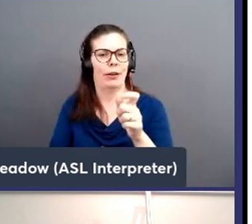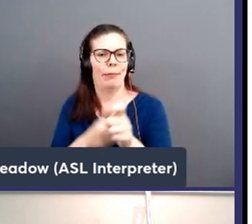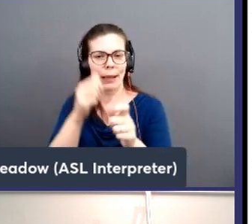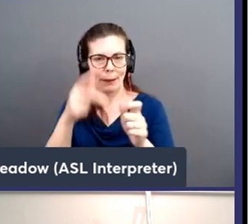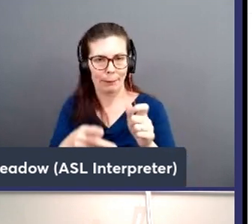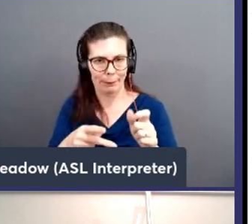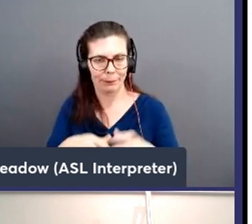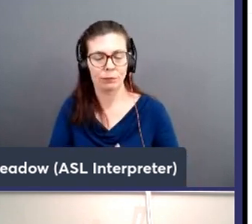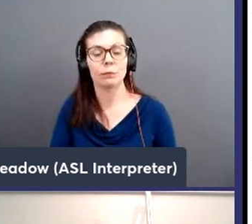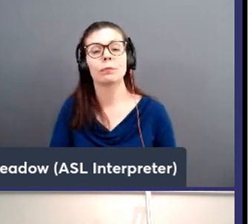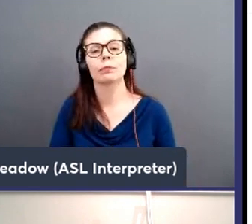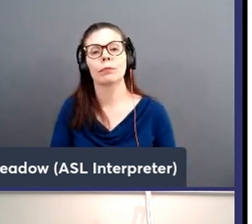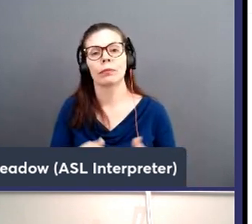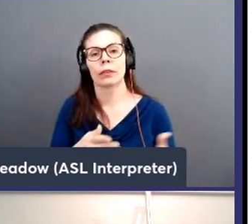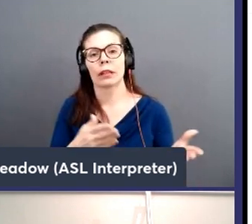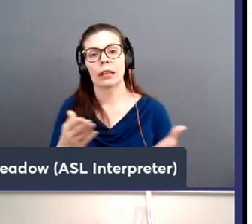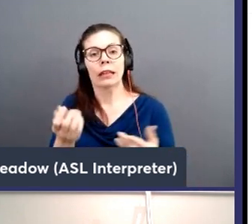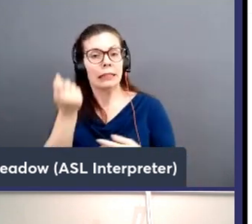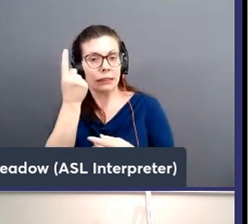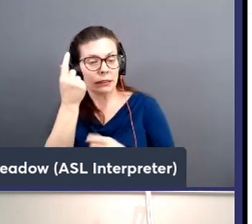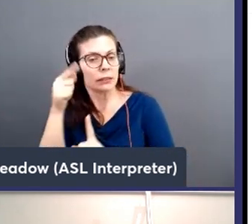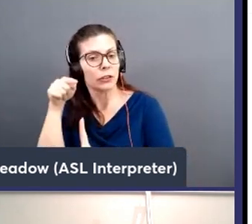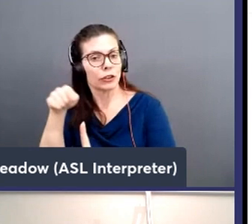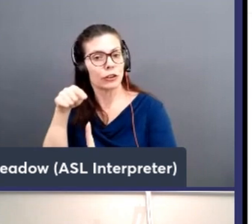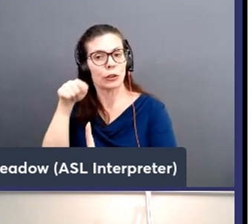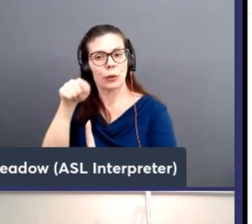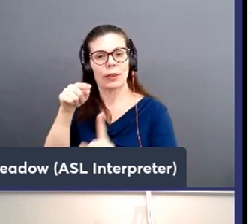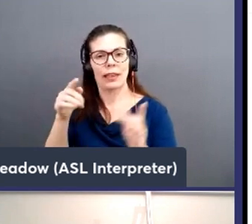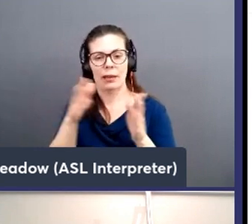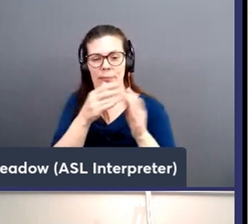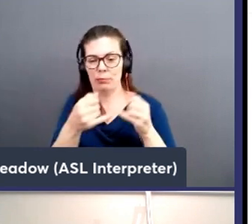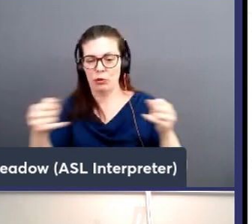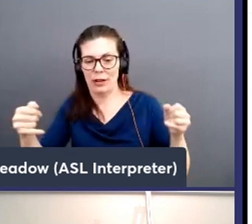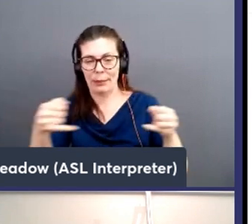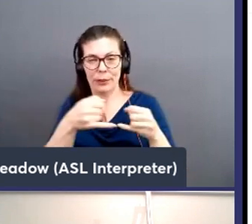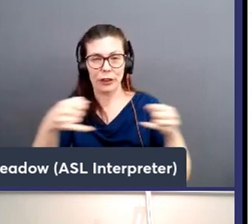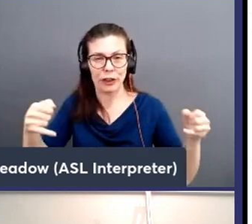Now to specify the parameters such as backup frequency,